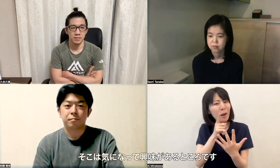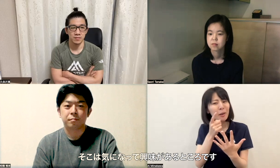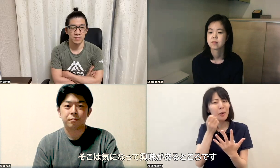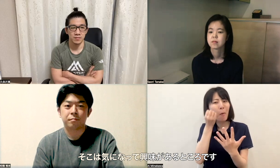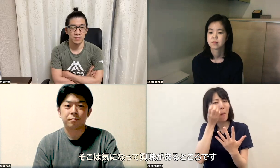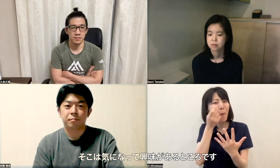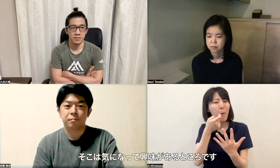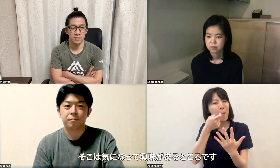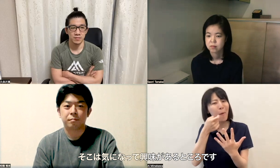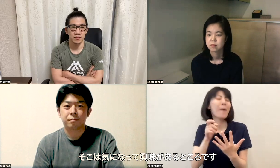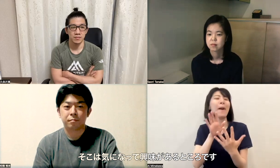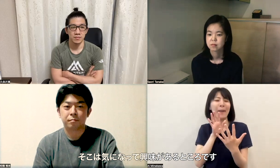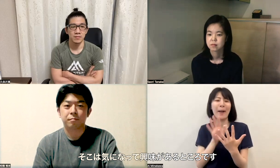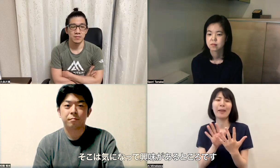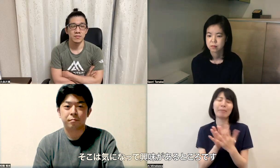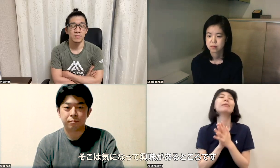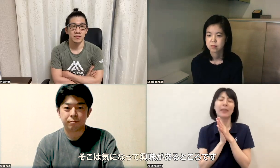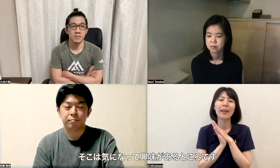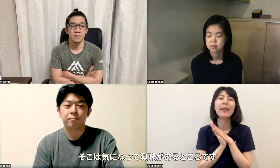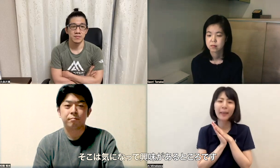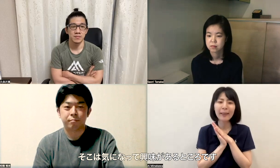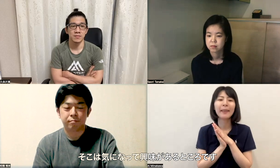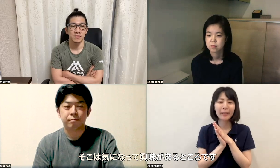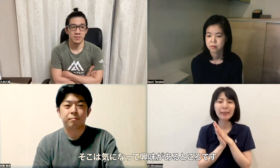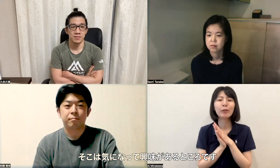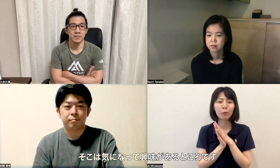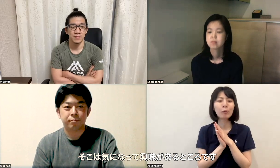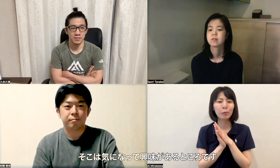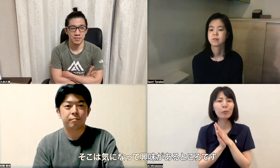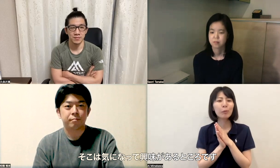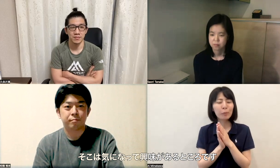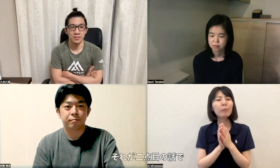I am curious about that.